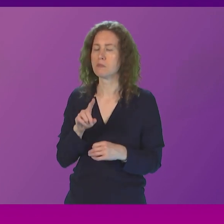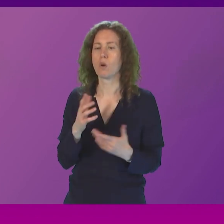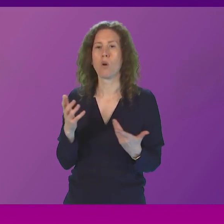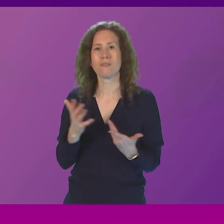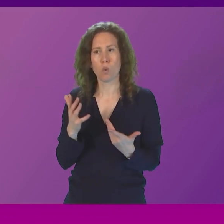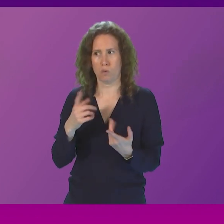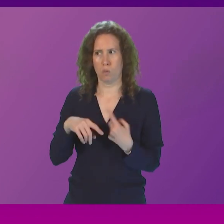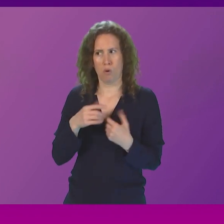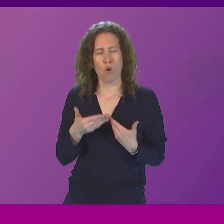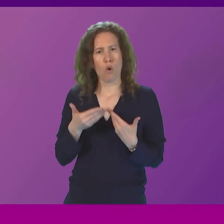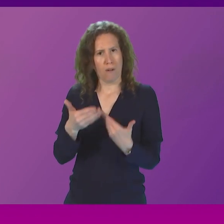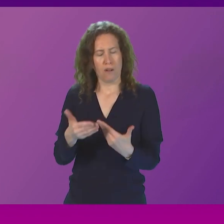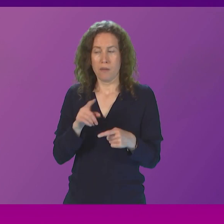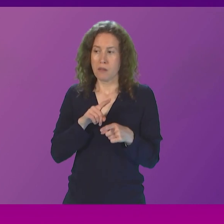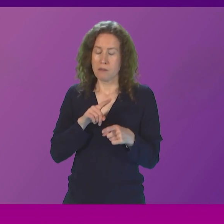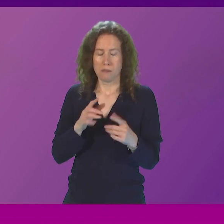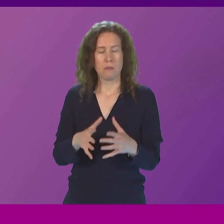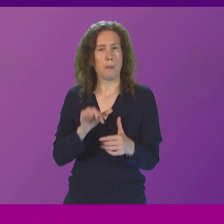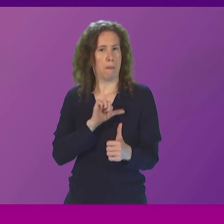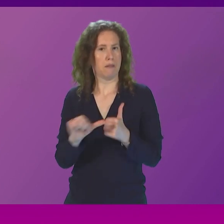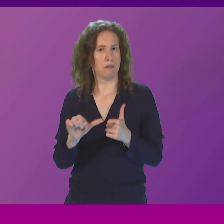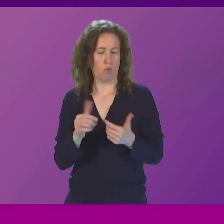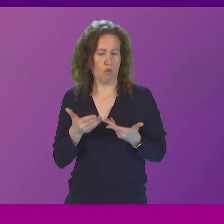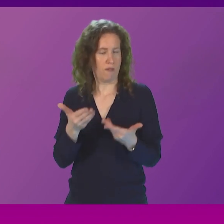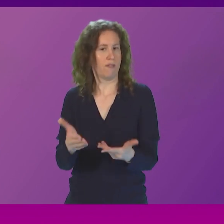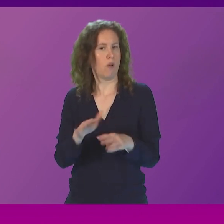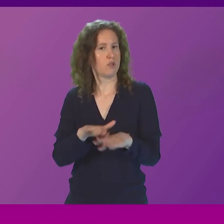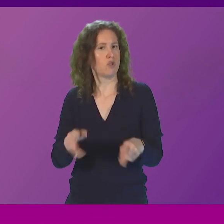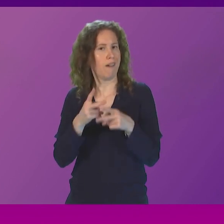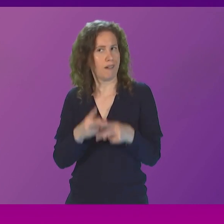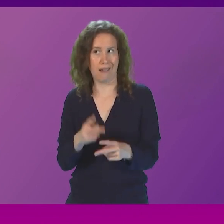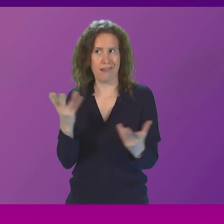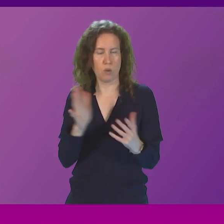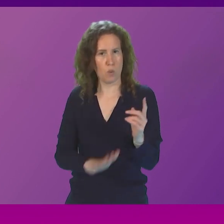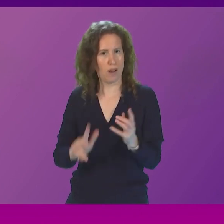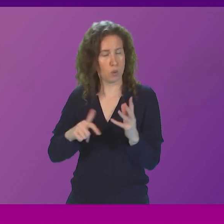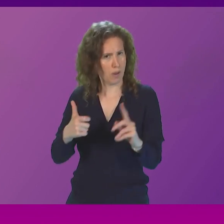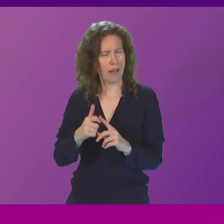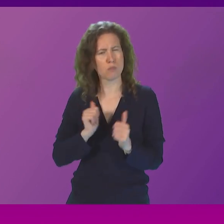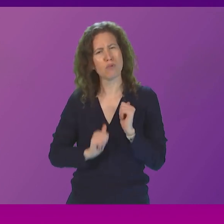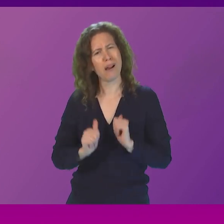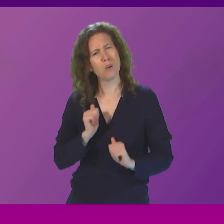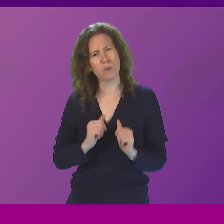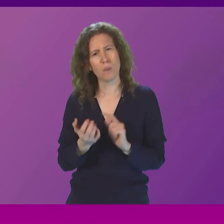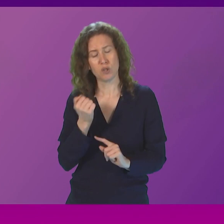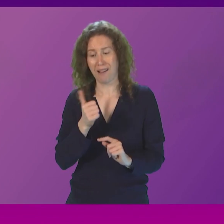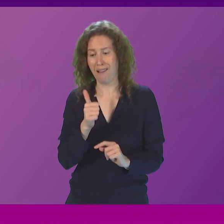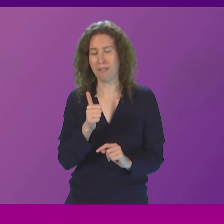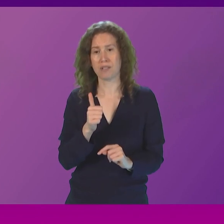We have the most generous offer of childcare anywhere in the UK, and I am really proud of the 1,140 hours of provision that we have achieved.